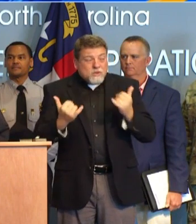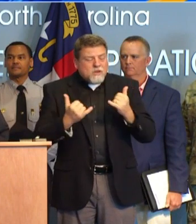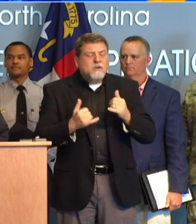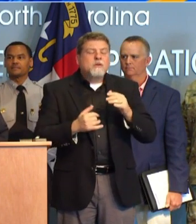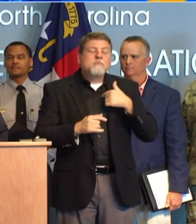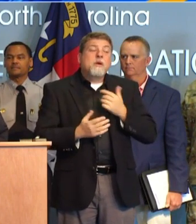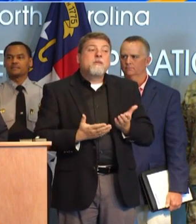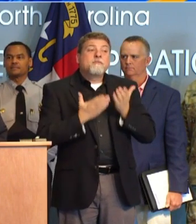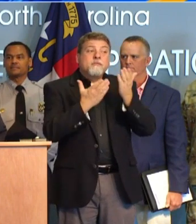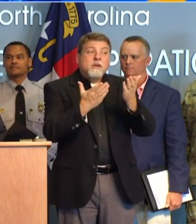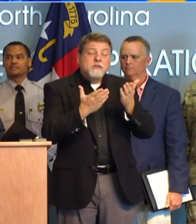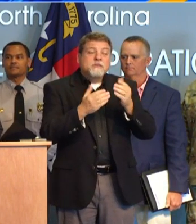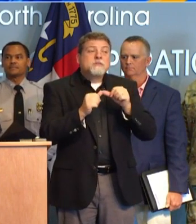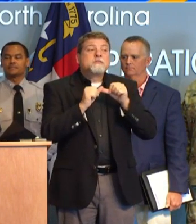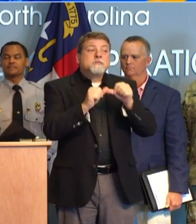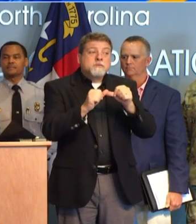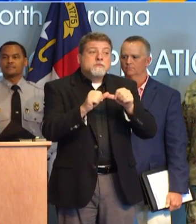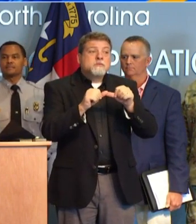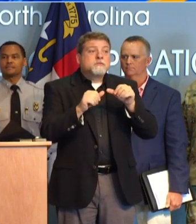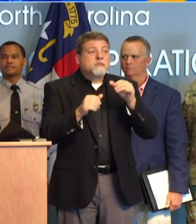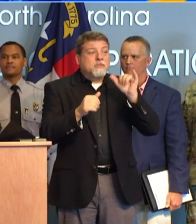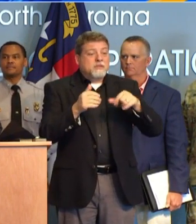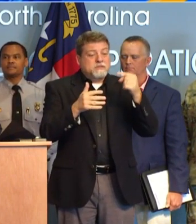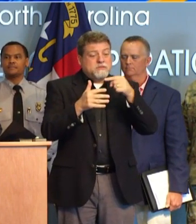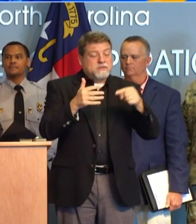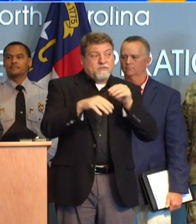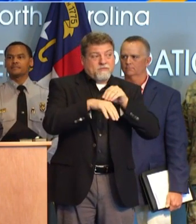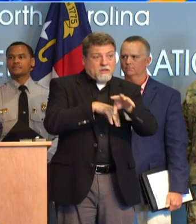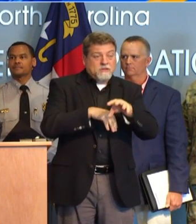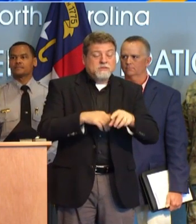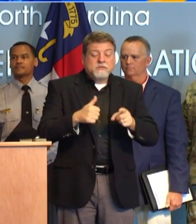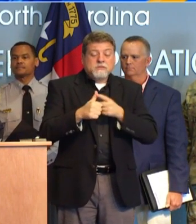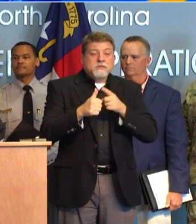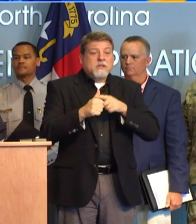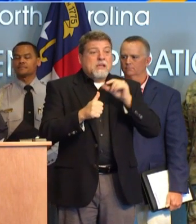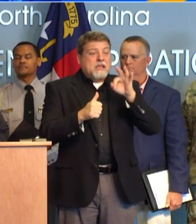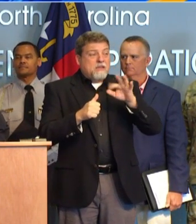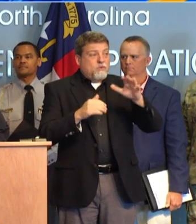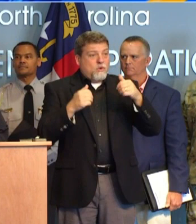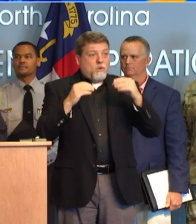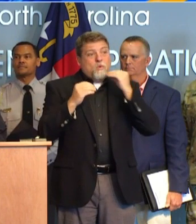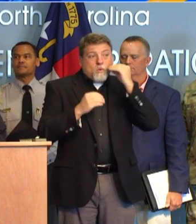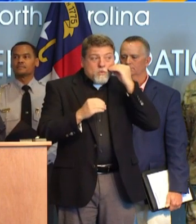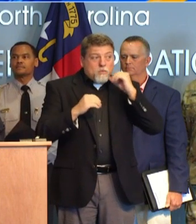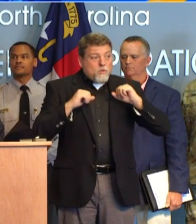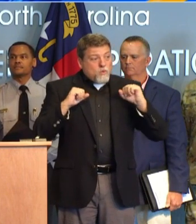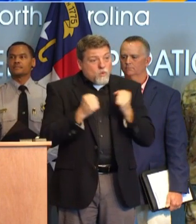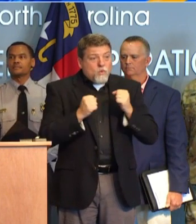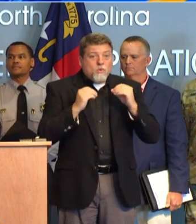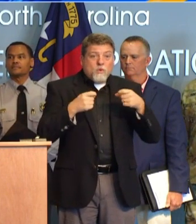WORK TODAY, I'M GOING TO ASK YOU TO FOLLOW SOME SIMPLE SAFETY TIPS. FIRST, IF YOUR POWER IS OUT,